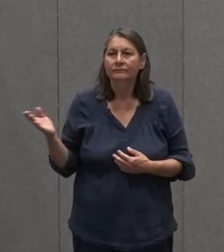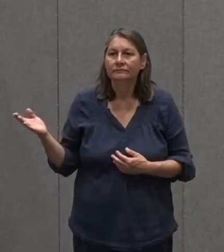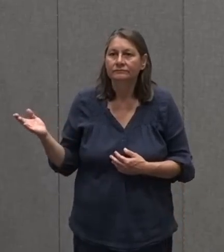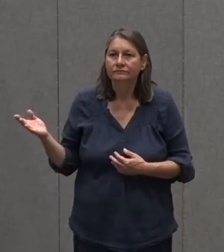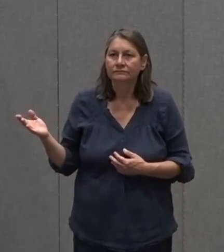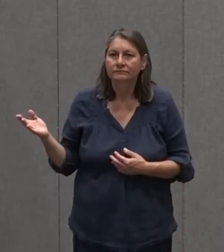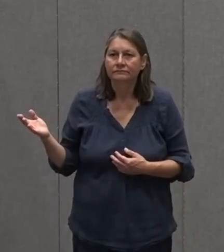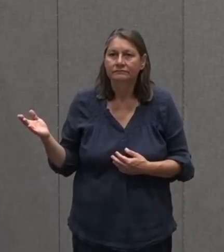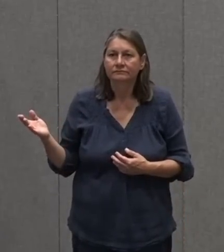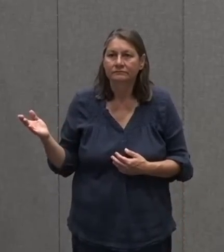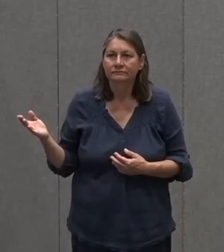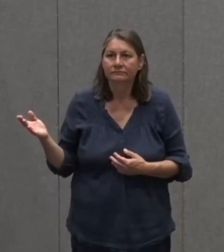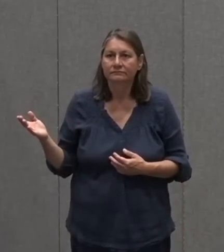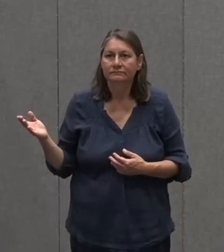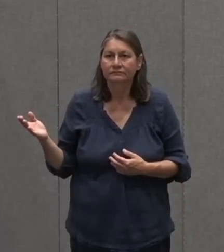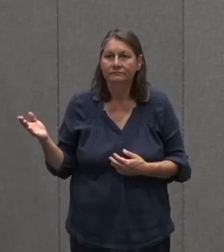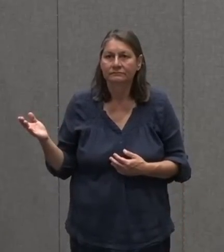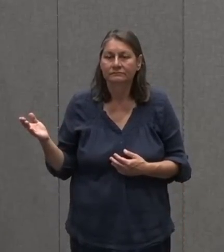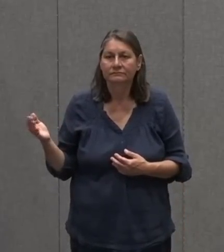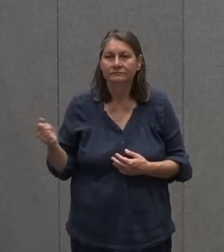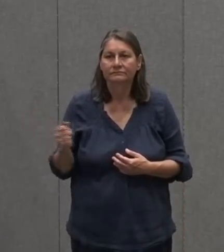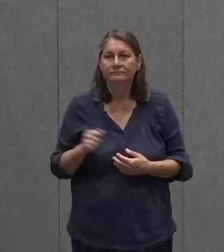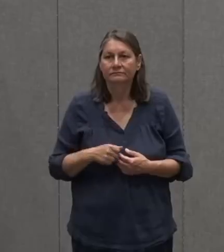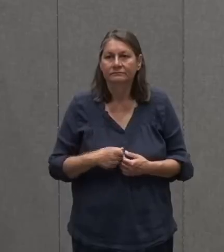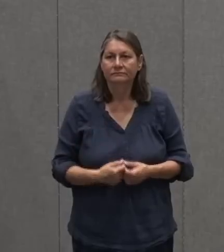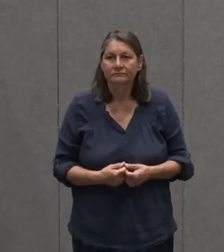And then I have one, two, three, four, five, 57.